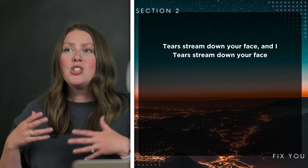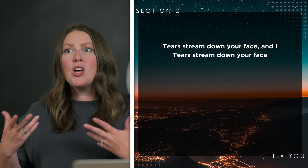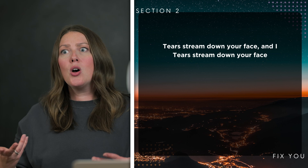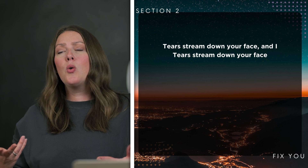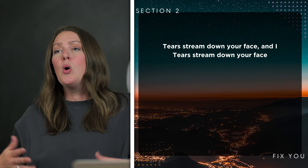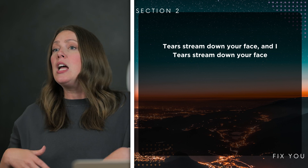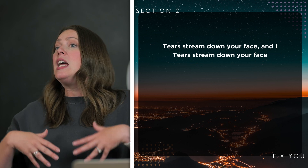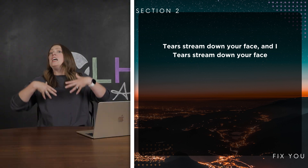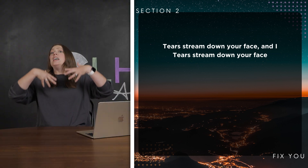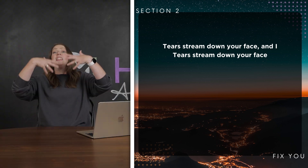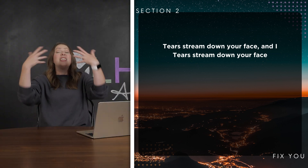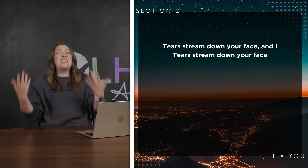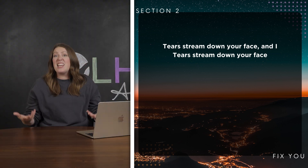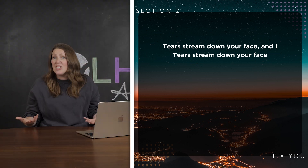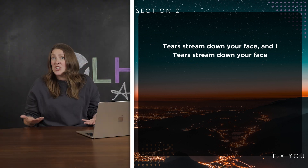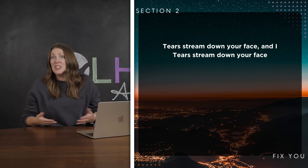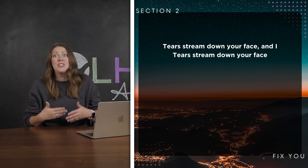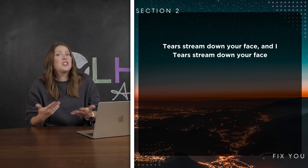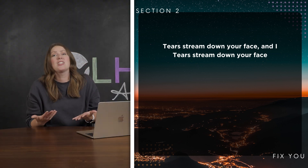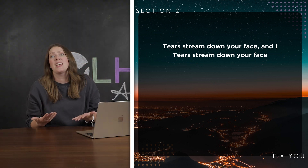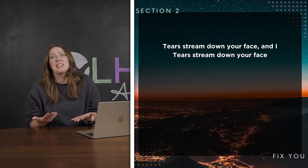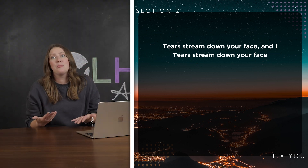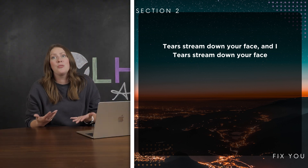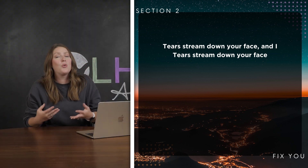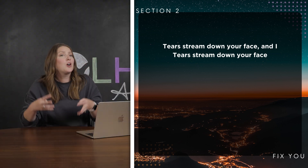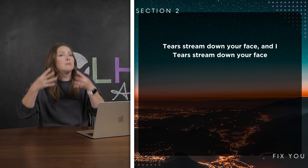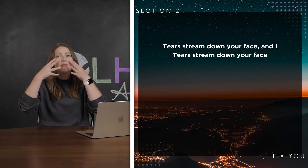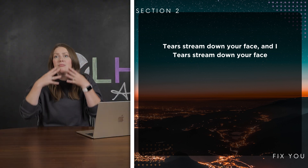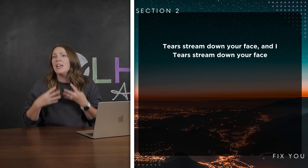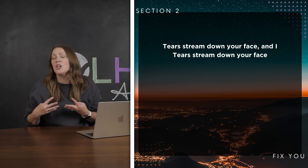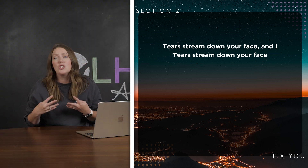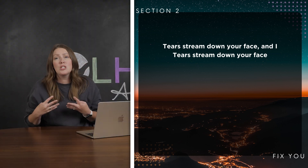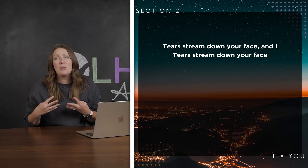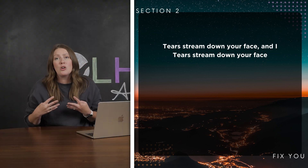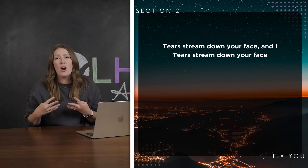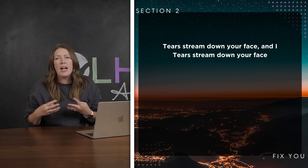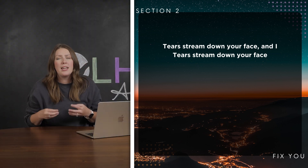So this section, just like I said before, it could just be crying.